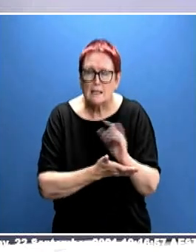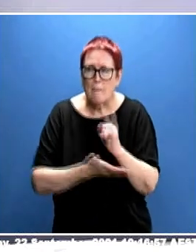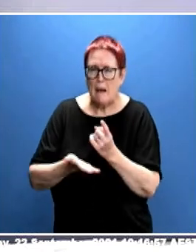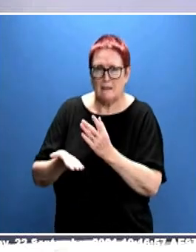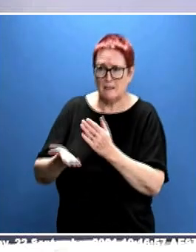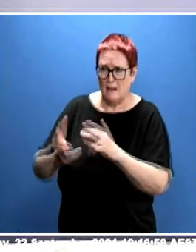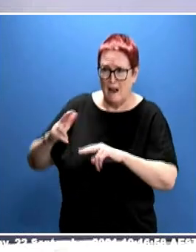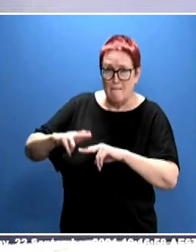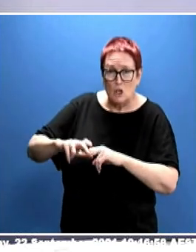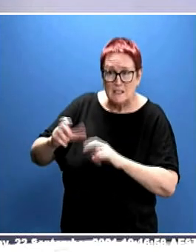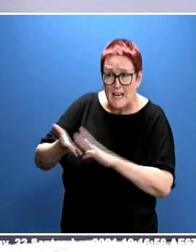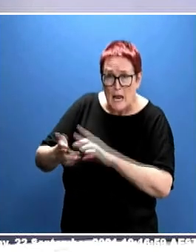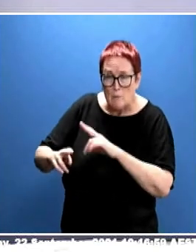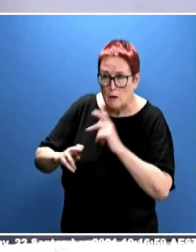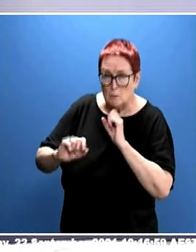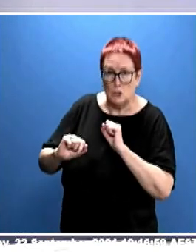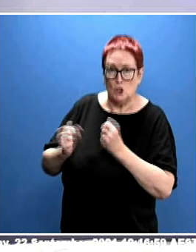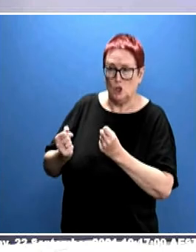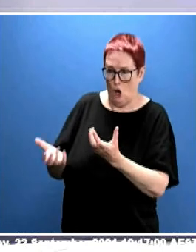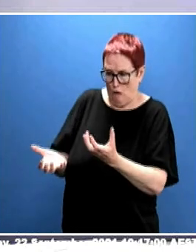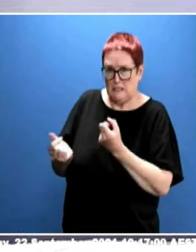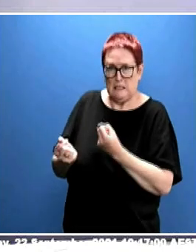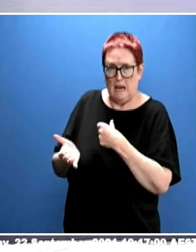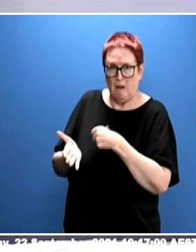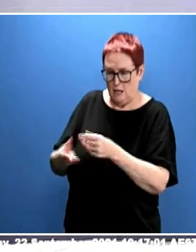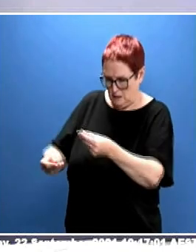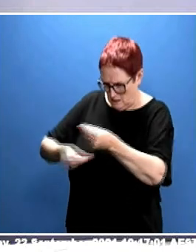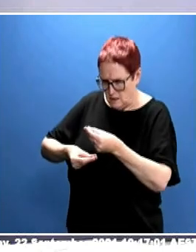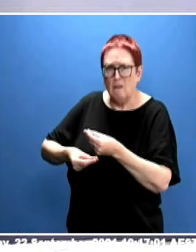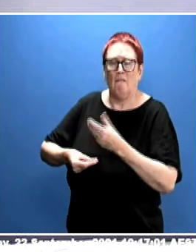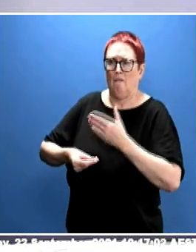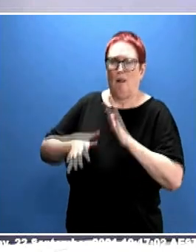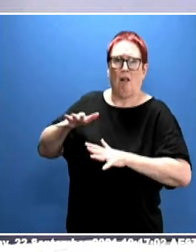something of a shock when they receive a notice of that kind, so that's